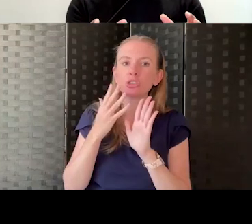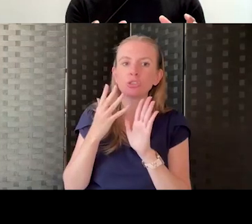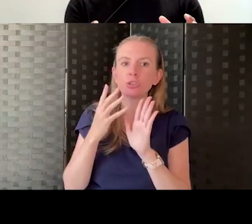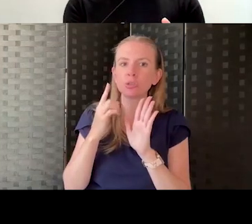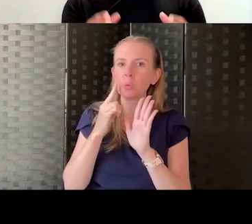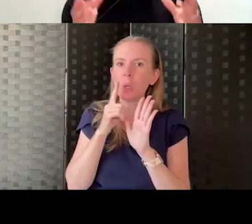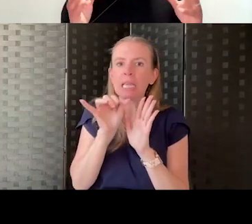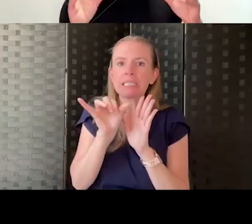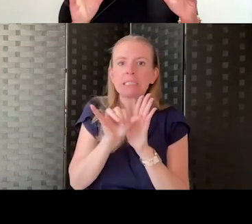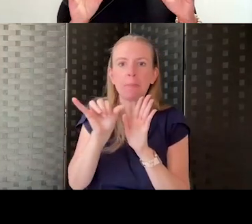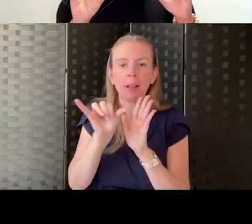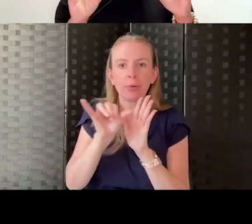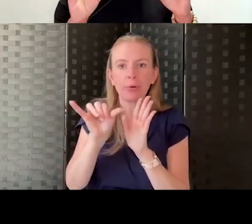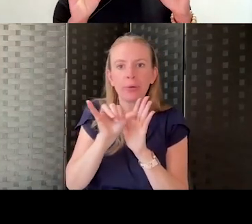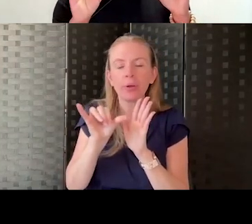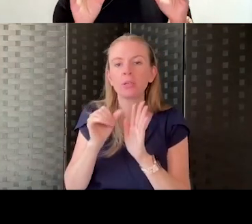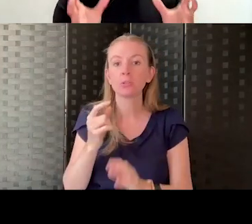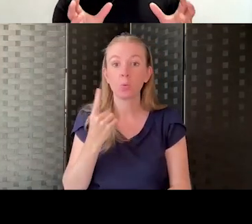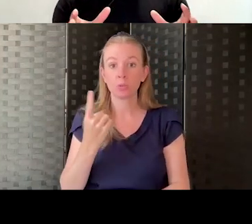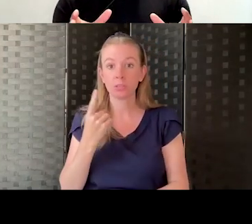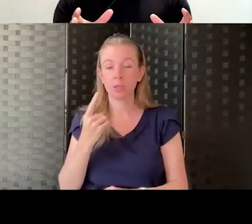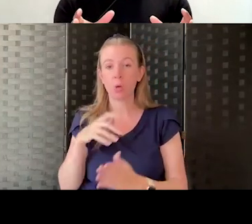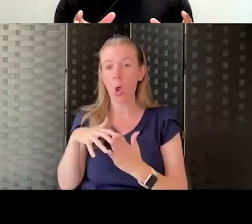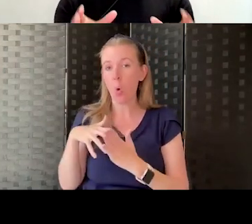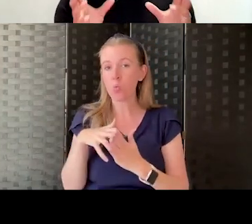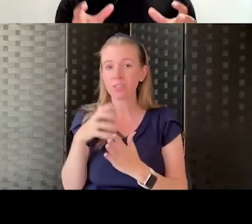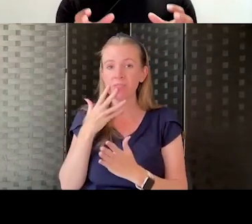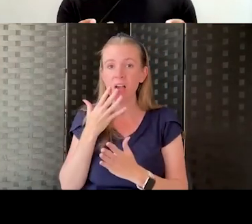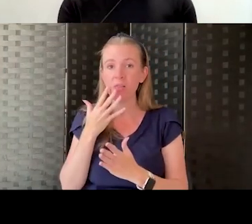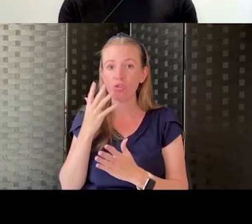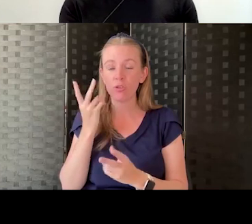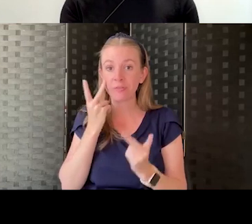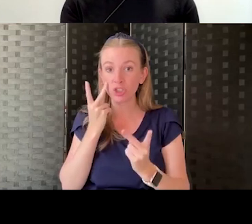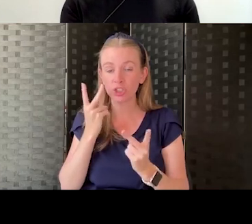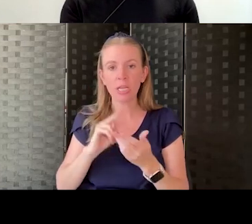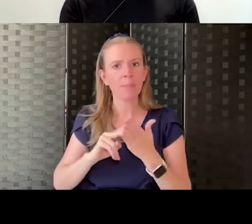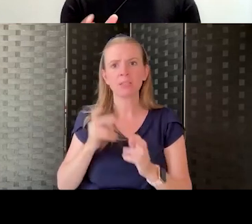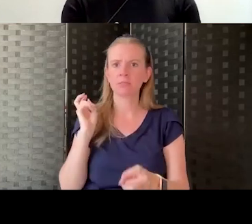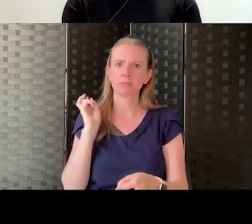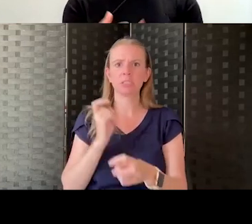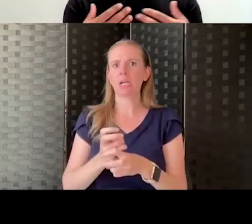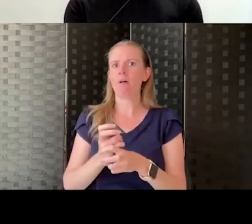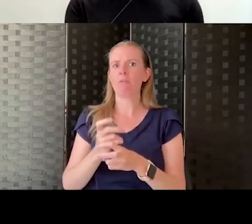together? Someone has a weak color vision, this would be very difficult for them to detect where